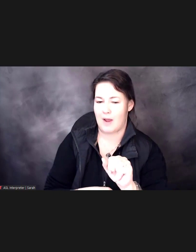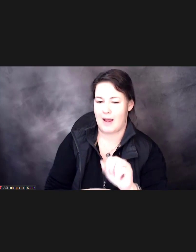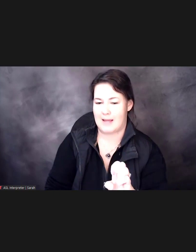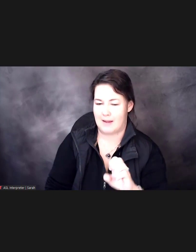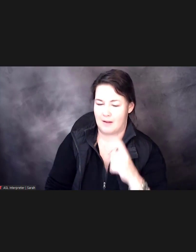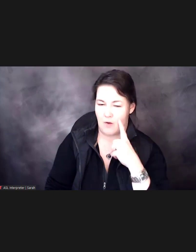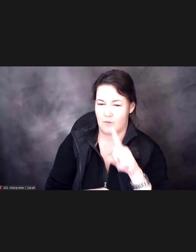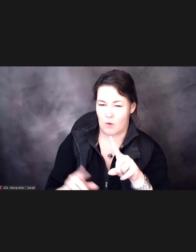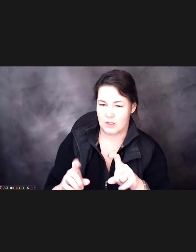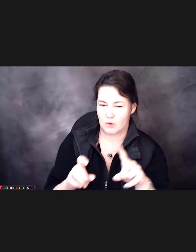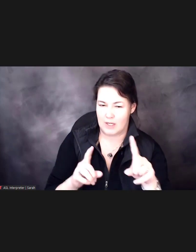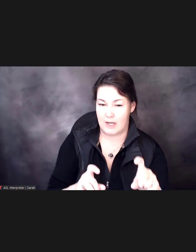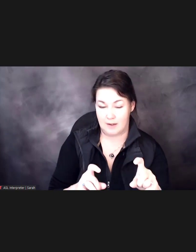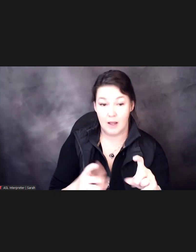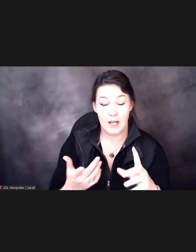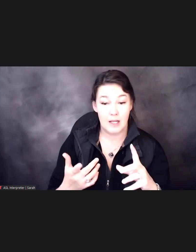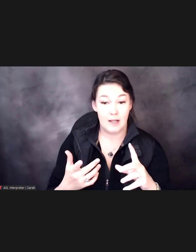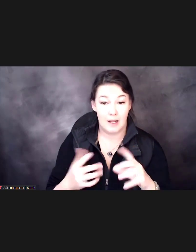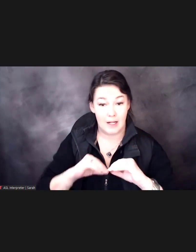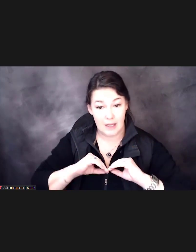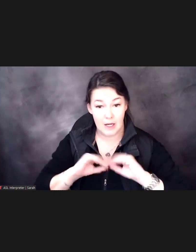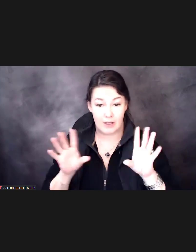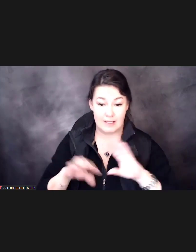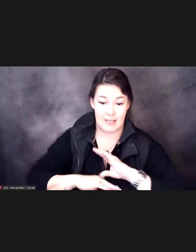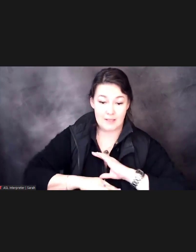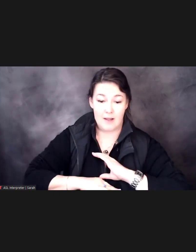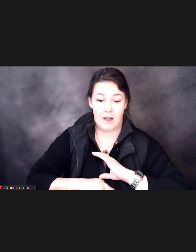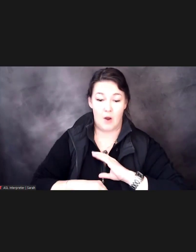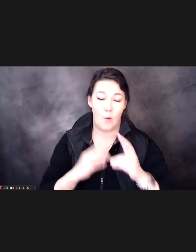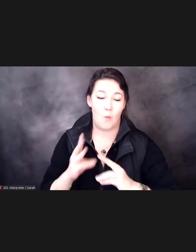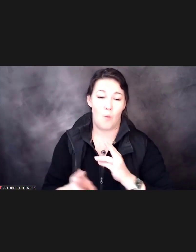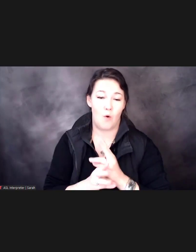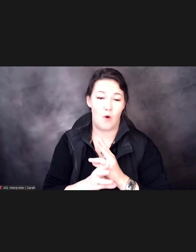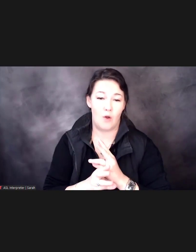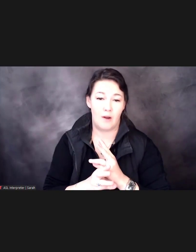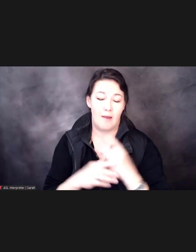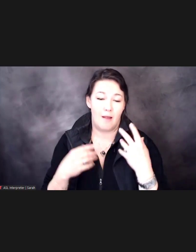O OAE screening clearly meets the World Health Organization's, um,